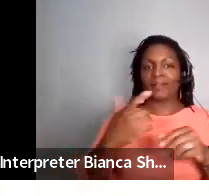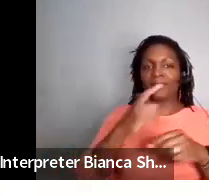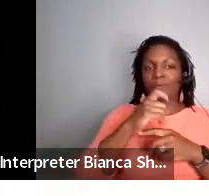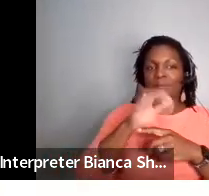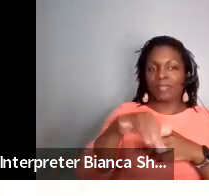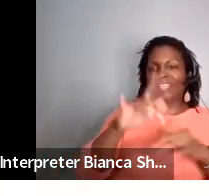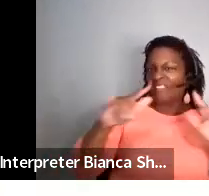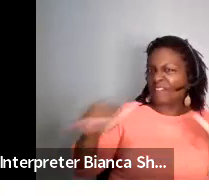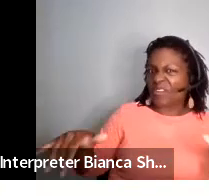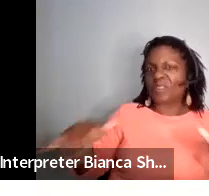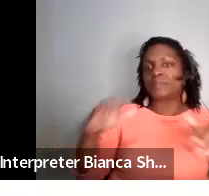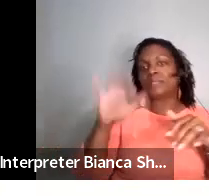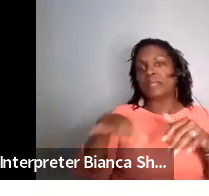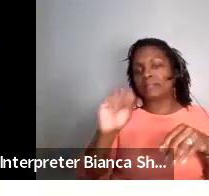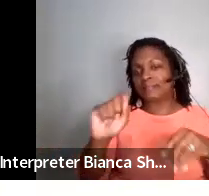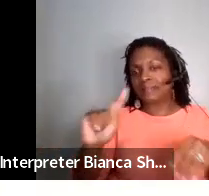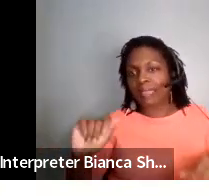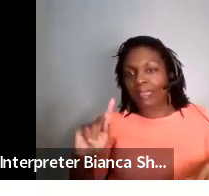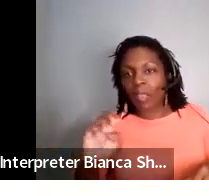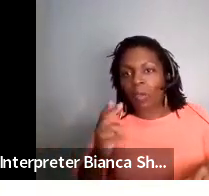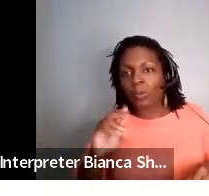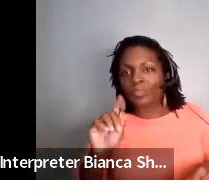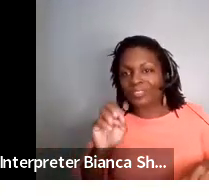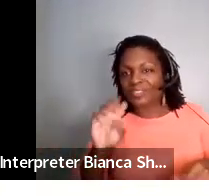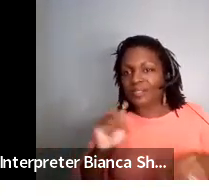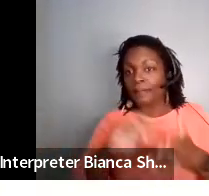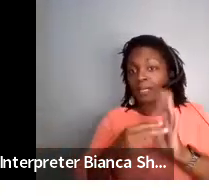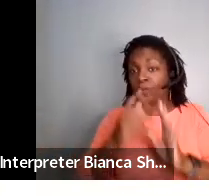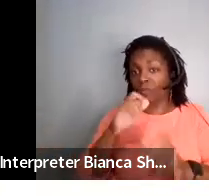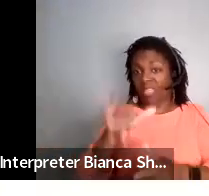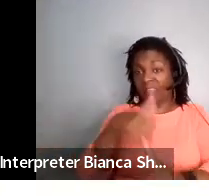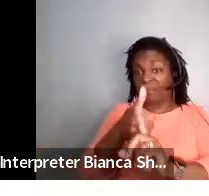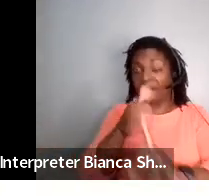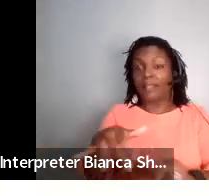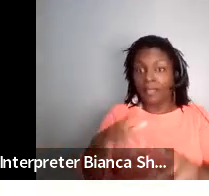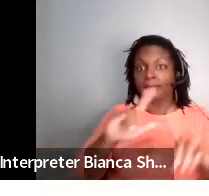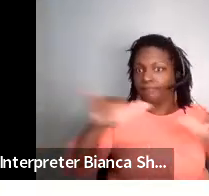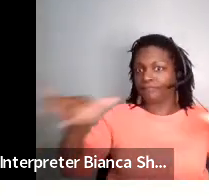implementation plan that coalition has since transitioned to our crisis coalition.